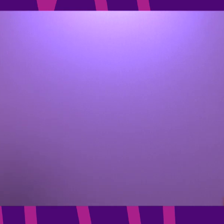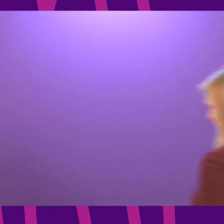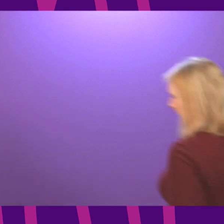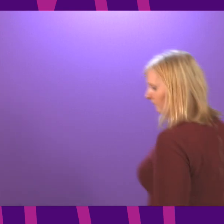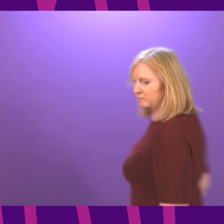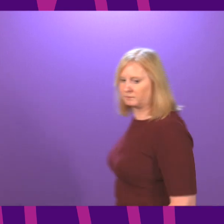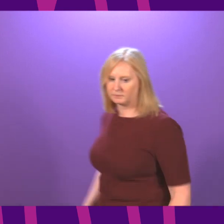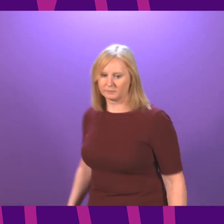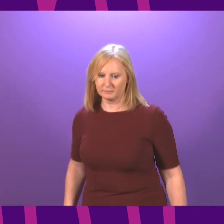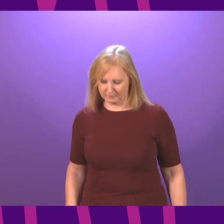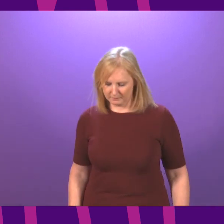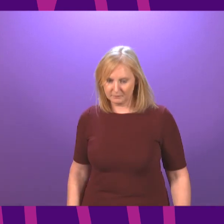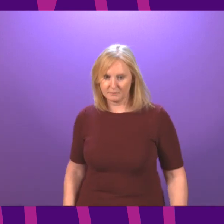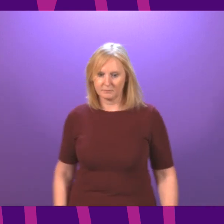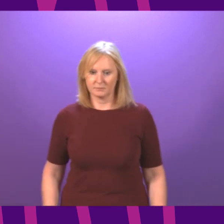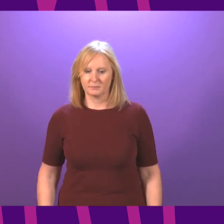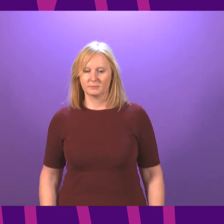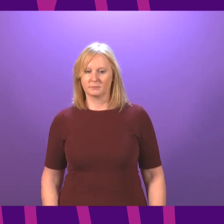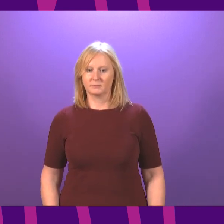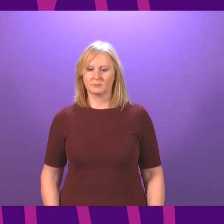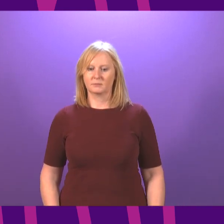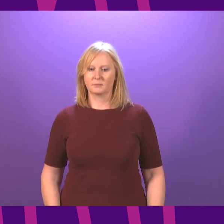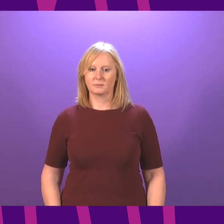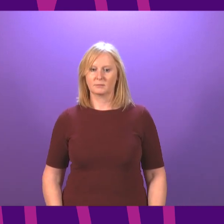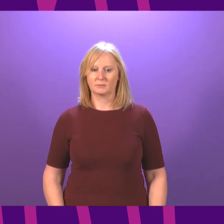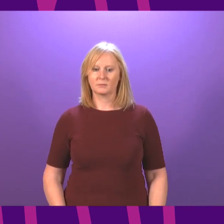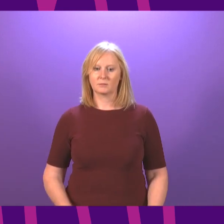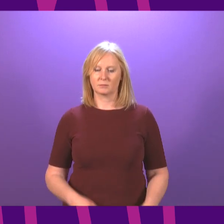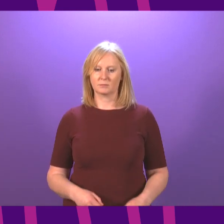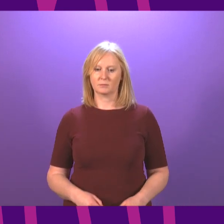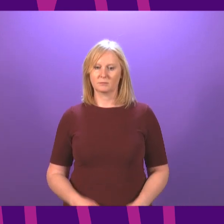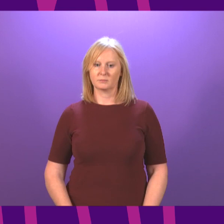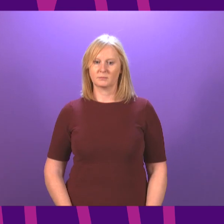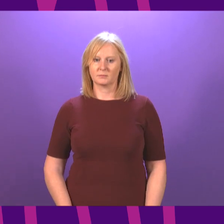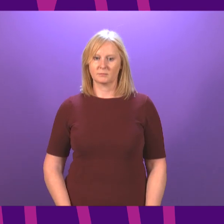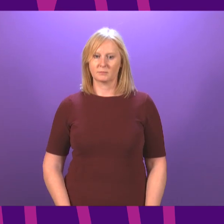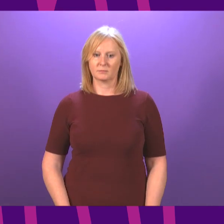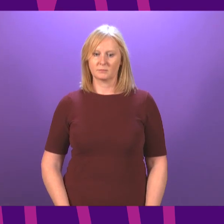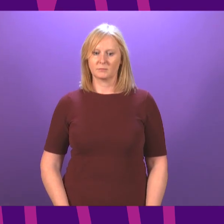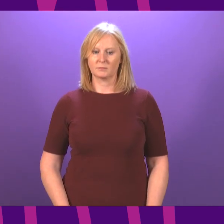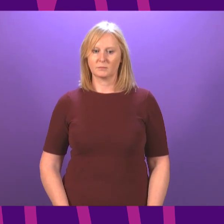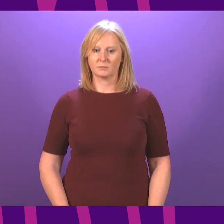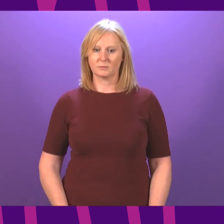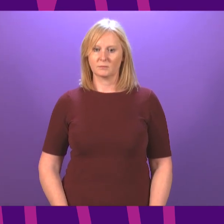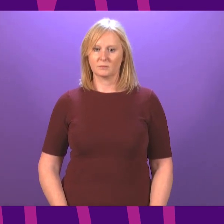I will take the next person and come back to Liz Smith, whose microphone is not on. You cannot shout, as that cannot be recorded for the Official Report—you might have to move to another seat.